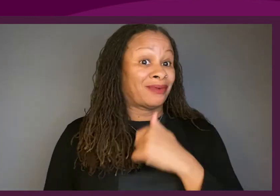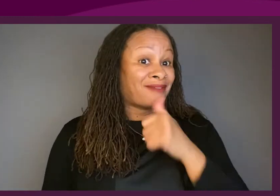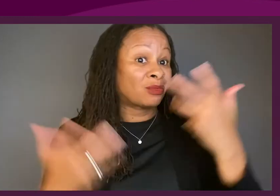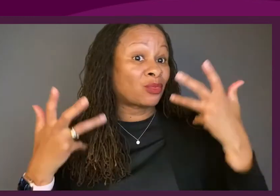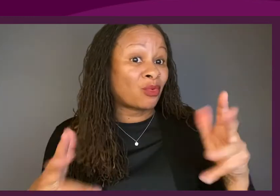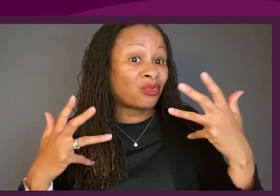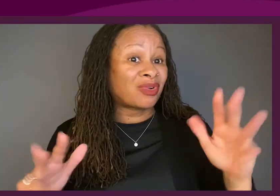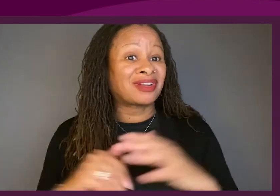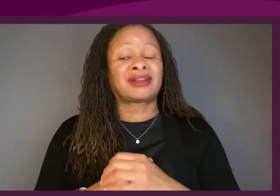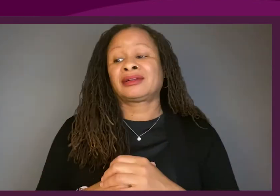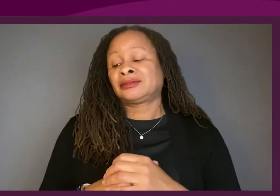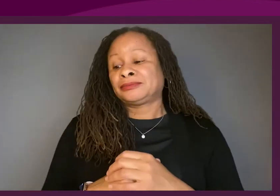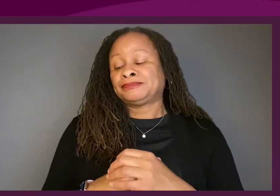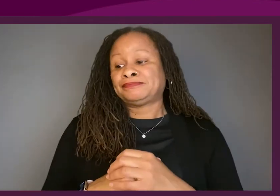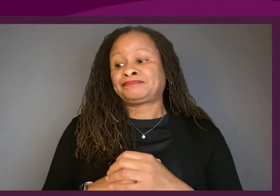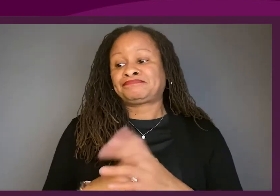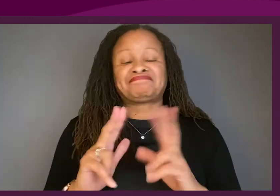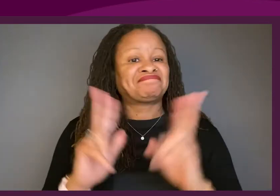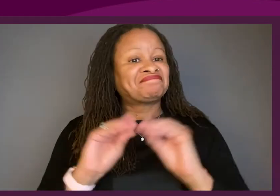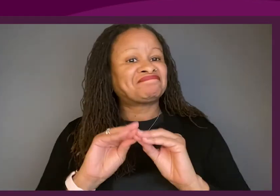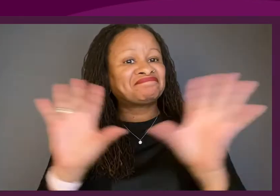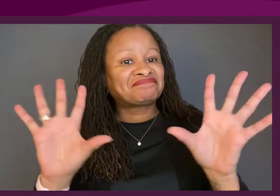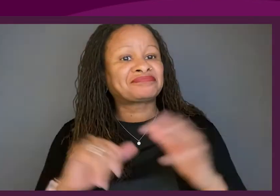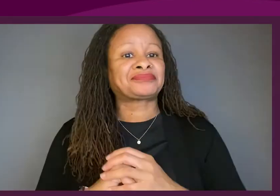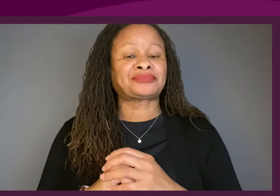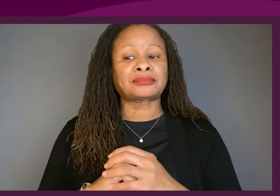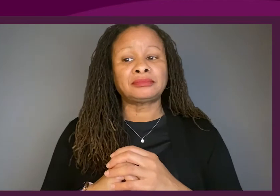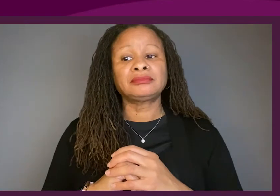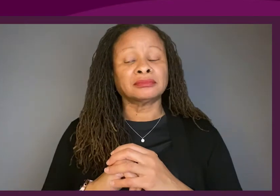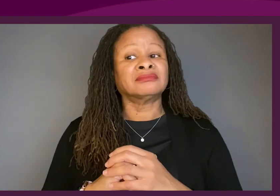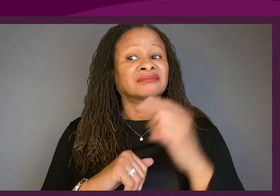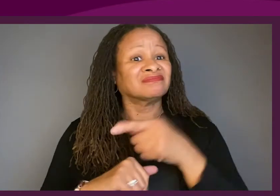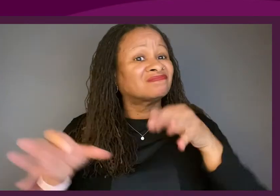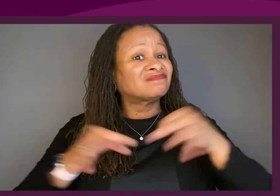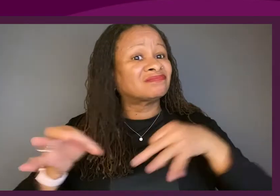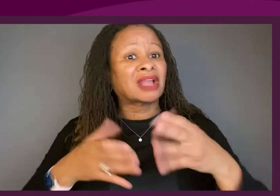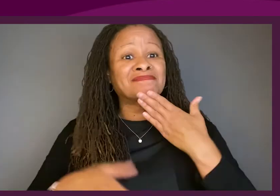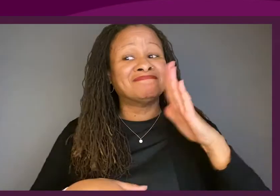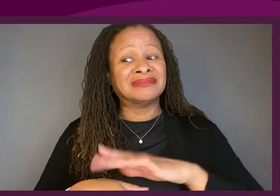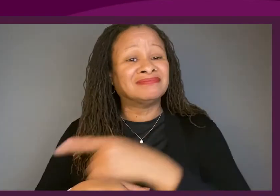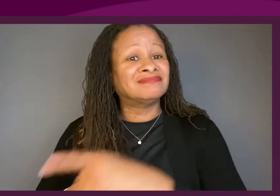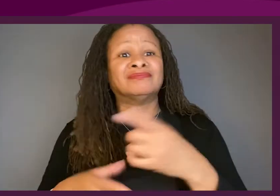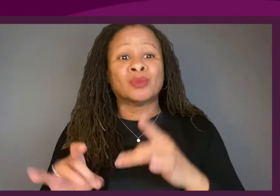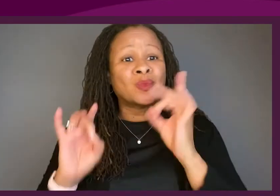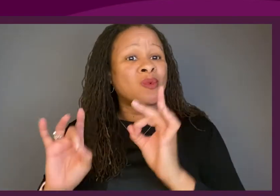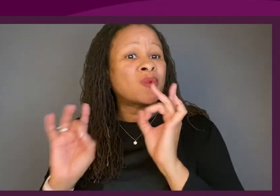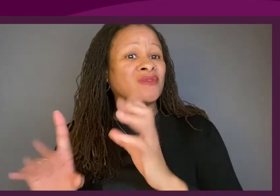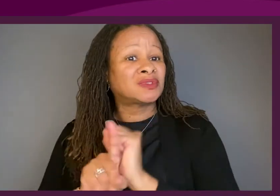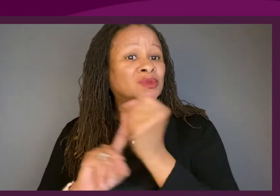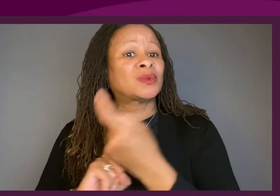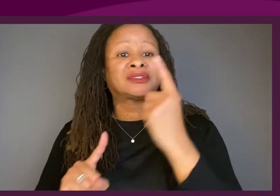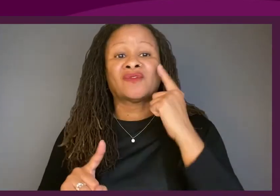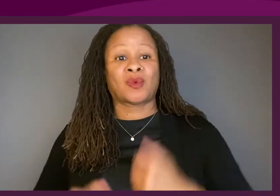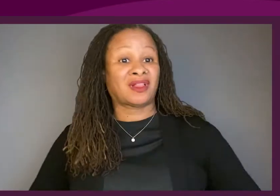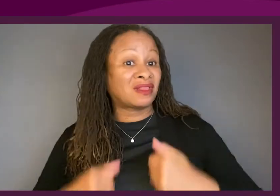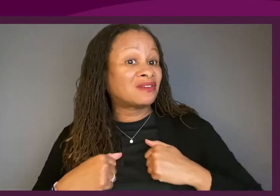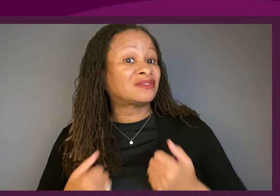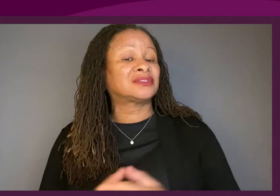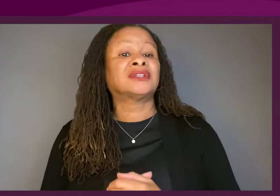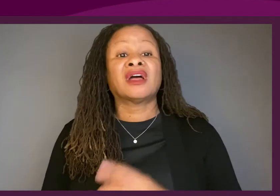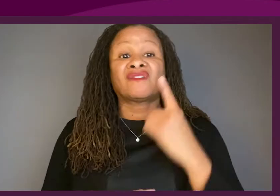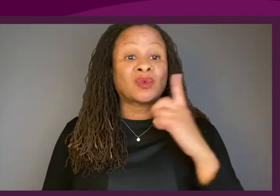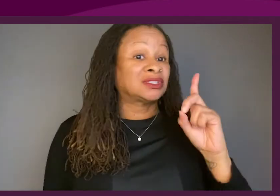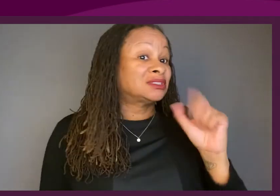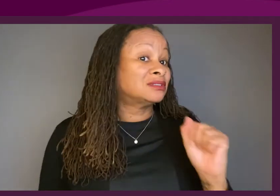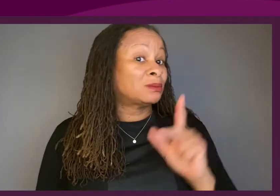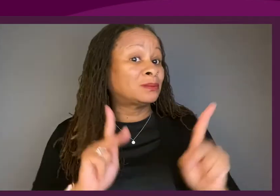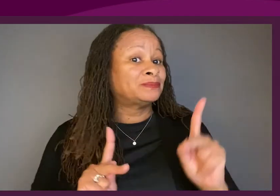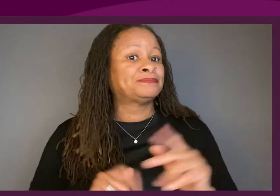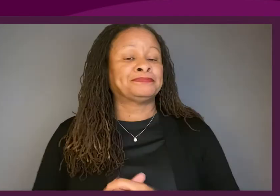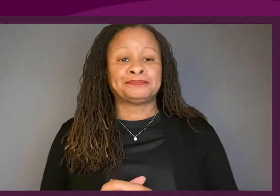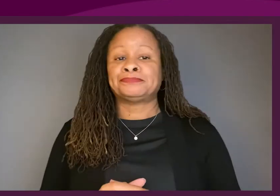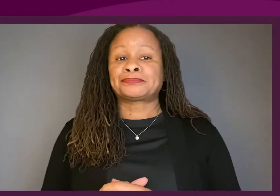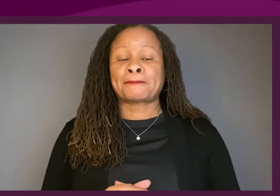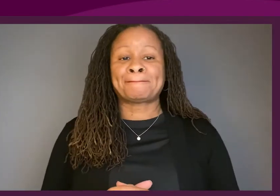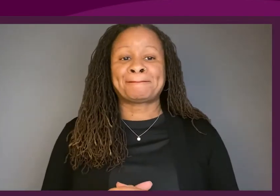If we weren't already quite clear just how bad congregate living is for disabled people